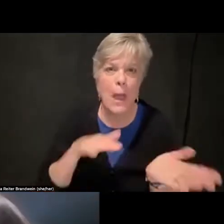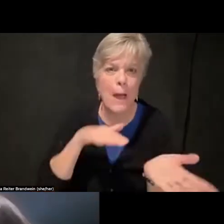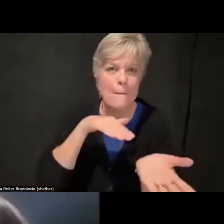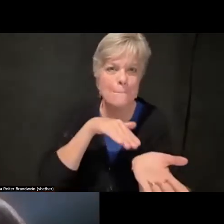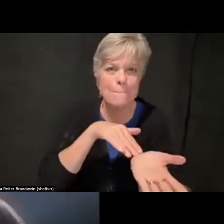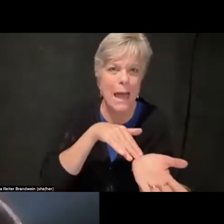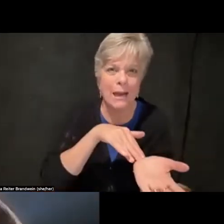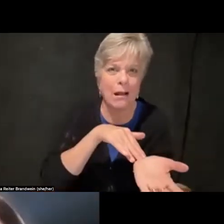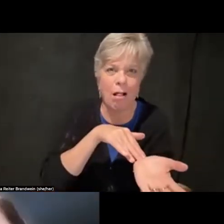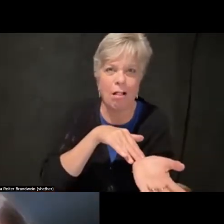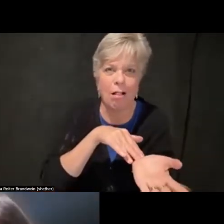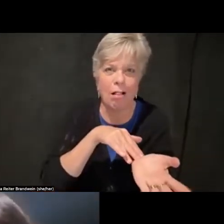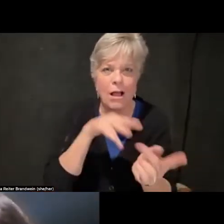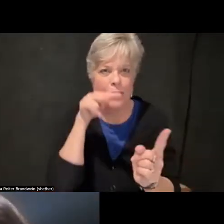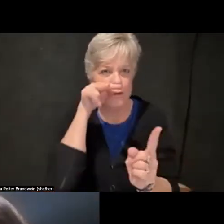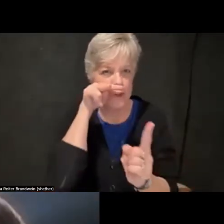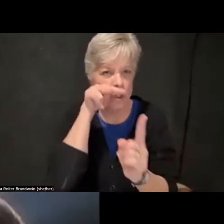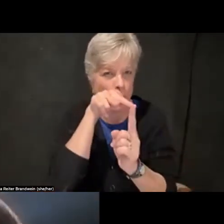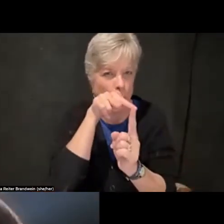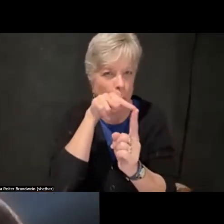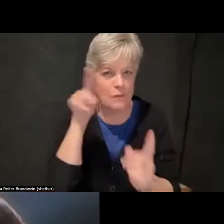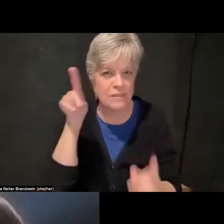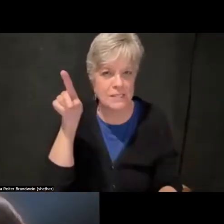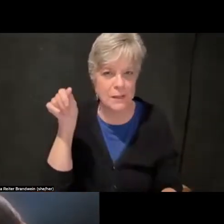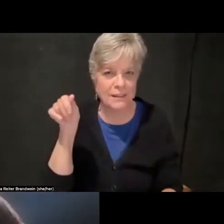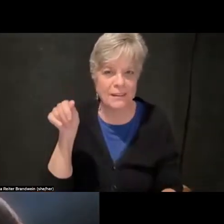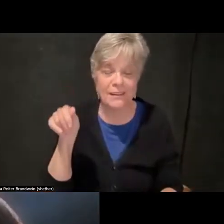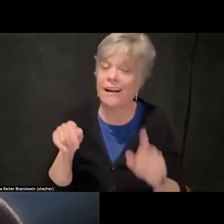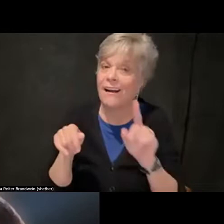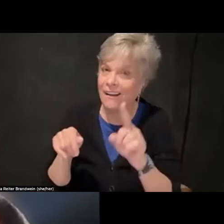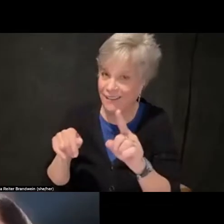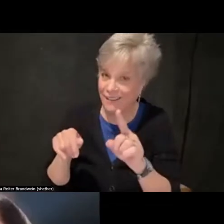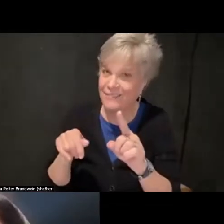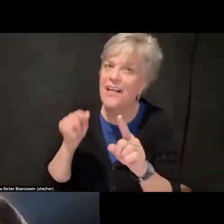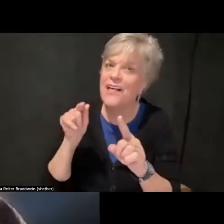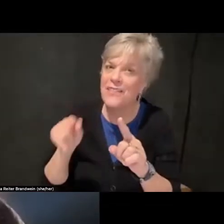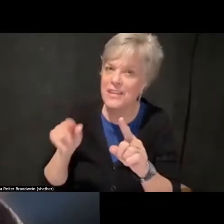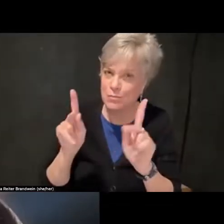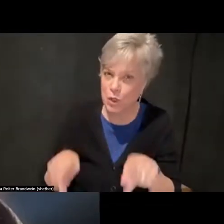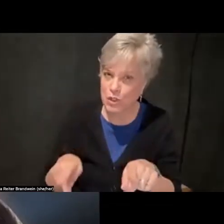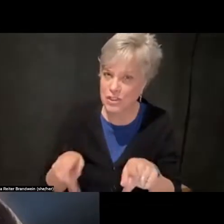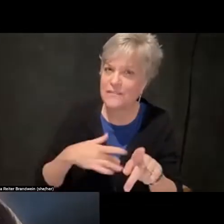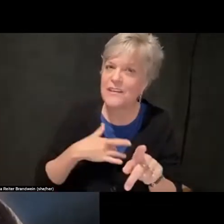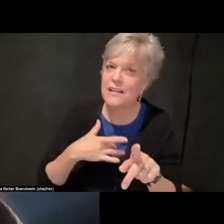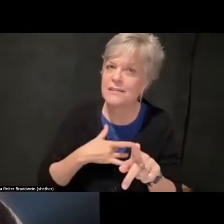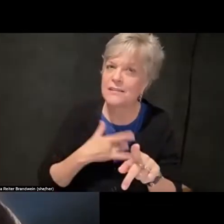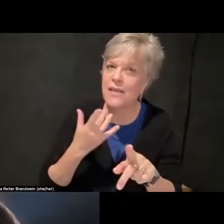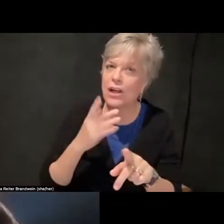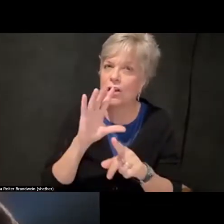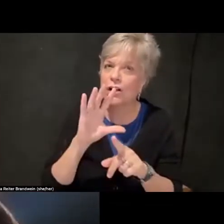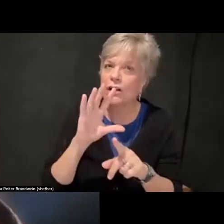this quote is saying, they think that the cultural center can turn that all around. I think it's gonna put out not only events,